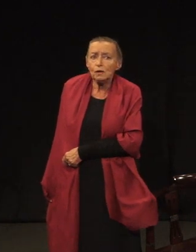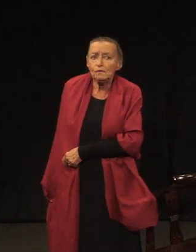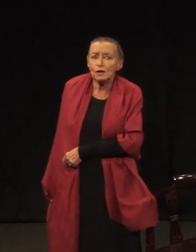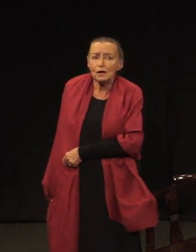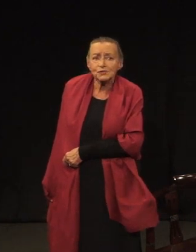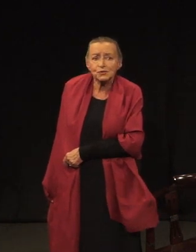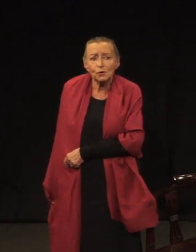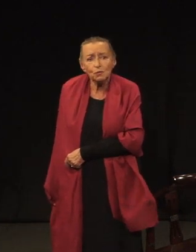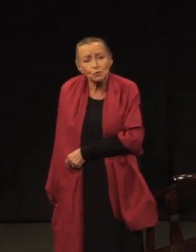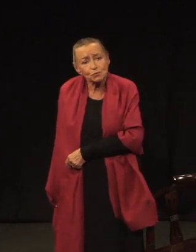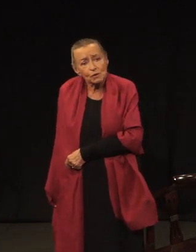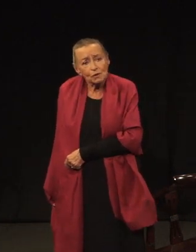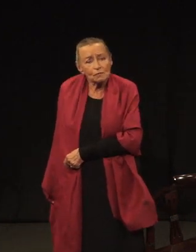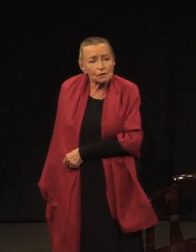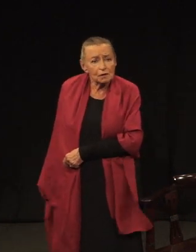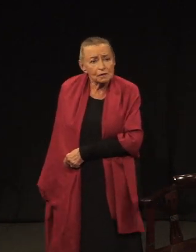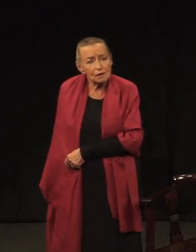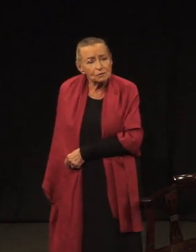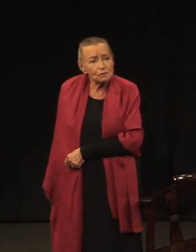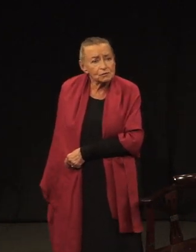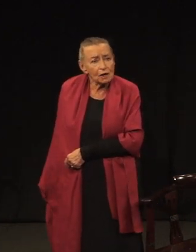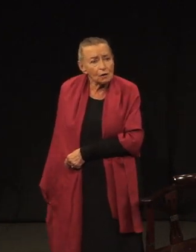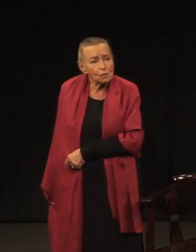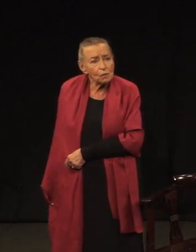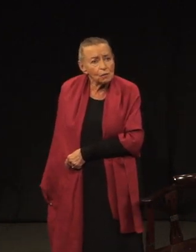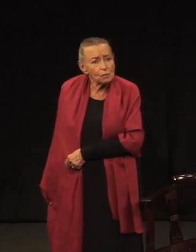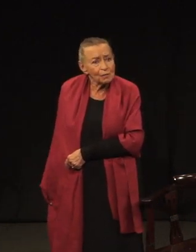however, was a woman fully grown.